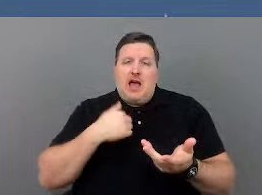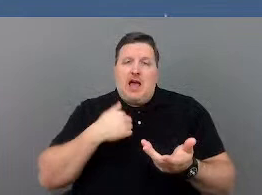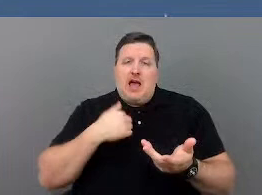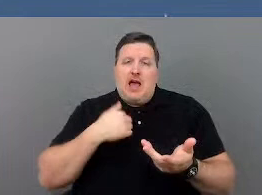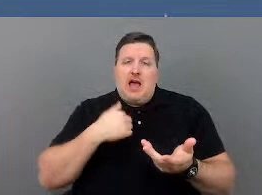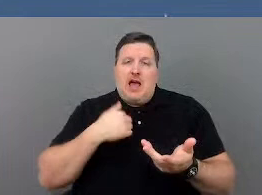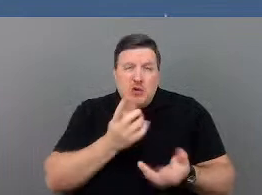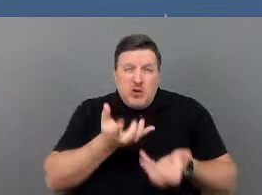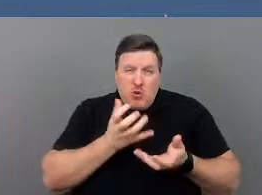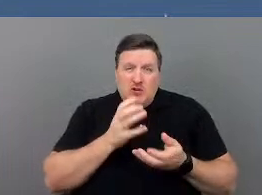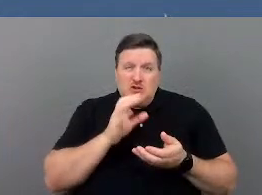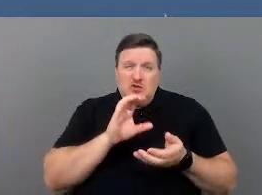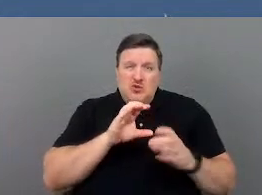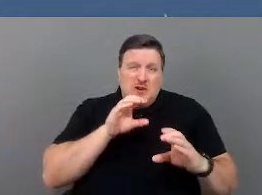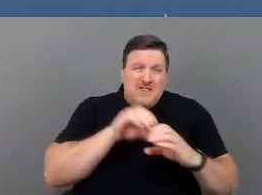IN WHAT TRUE SAFETY LOOKS LIKE AND FEELS LIKE IN